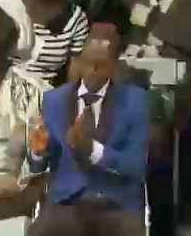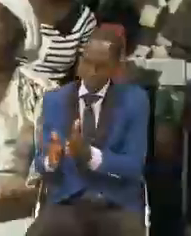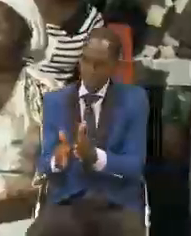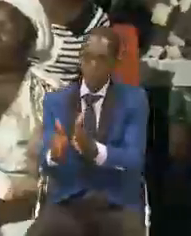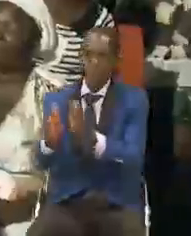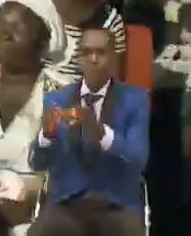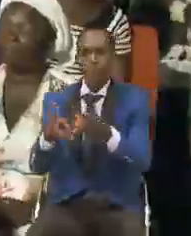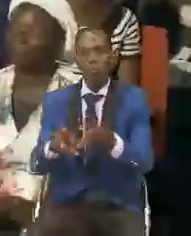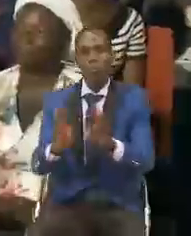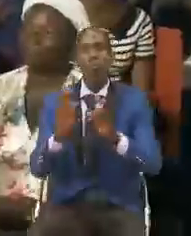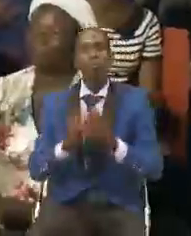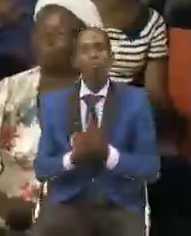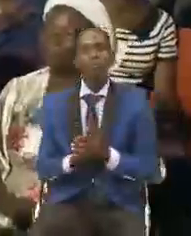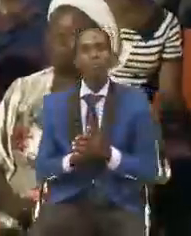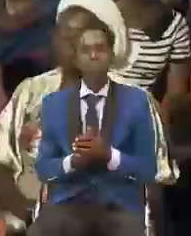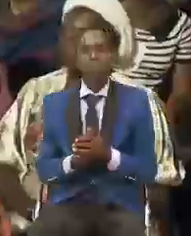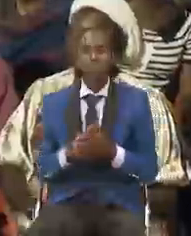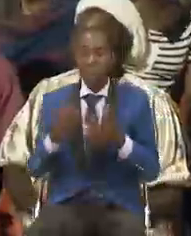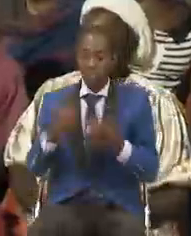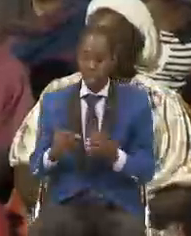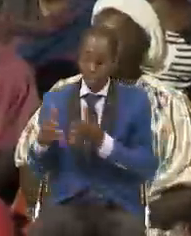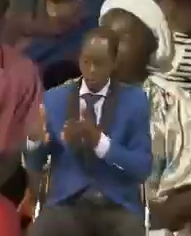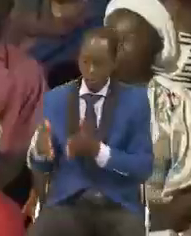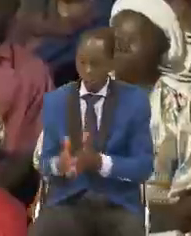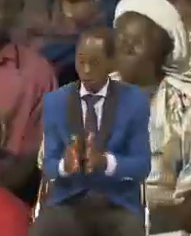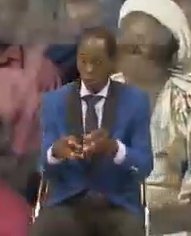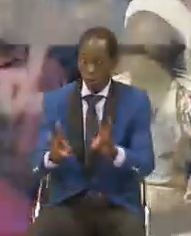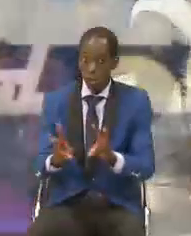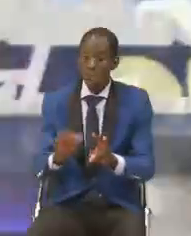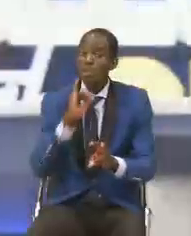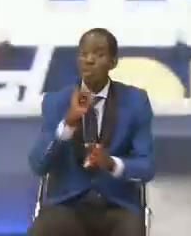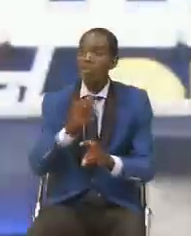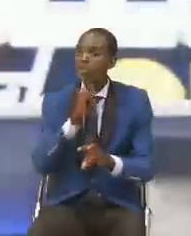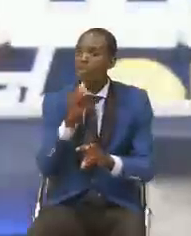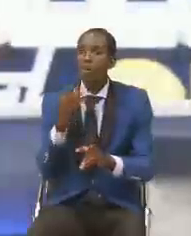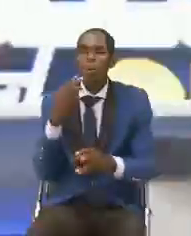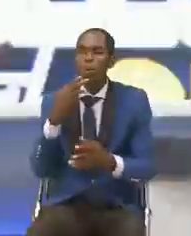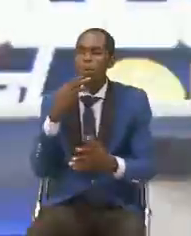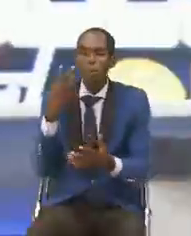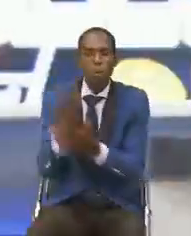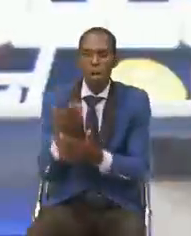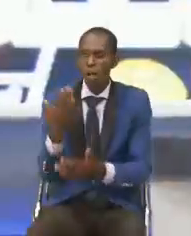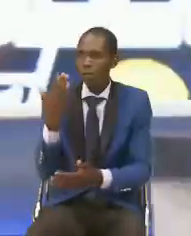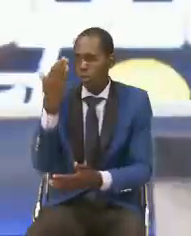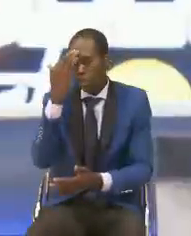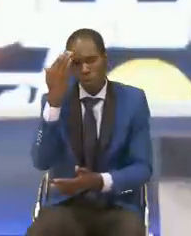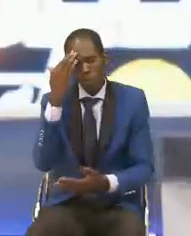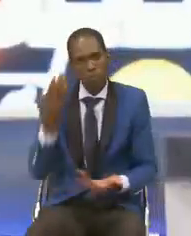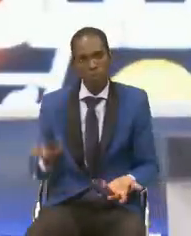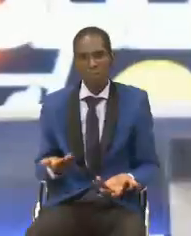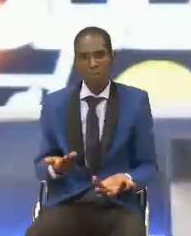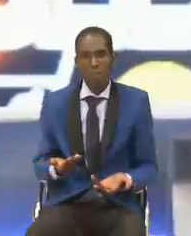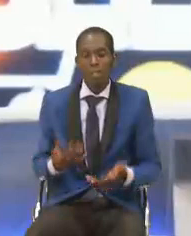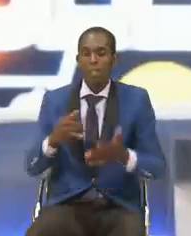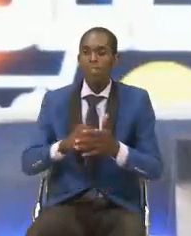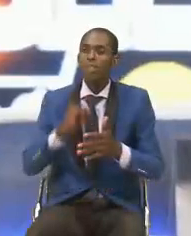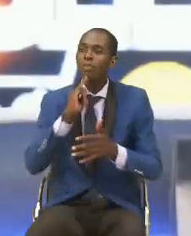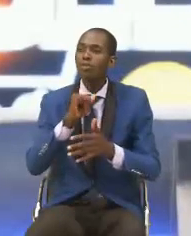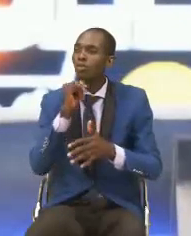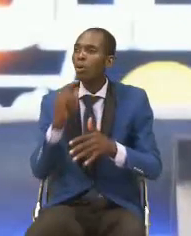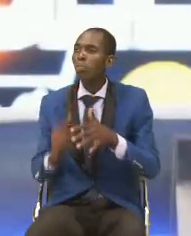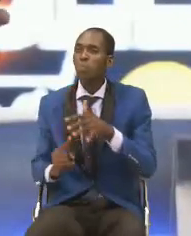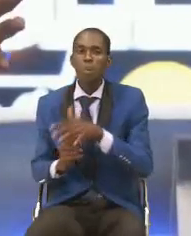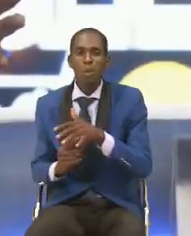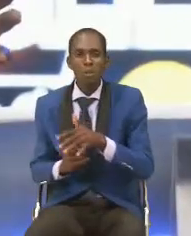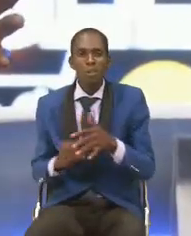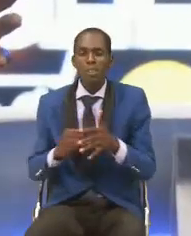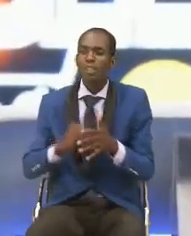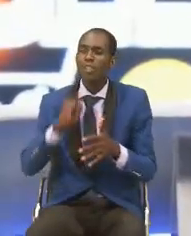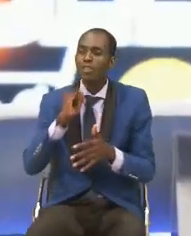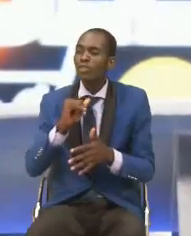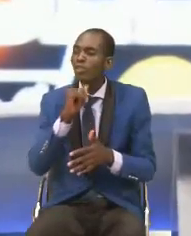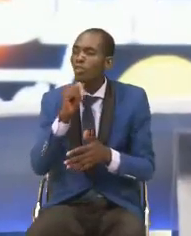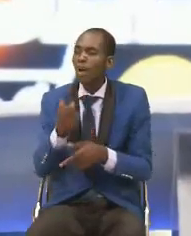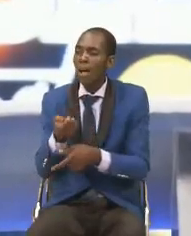enter the narrow way enter the narrow way the narrow way is not popular the narrow way is not